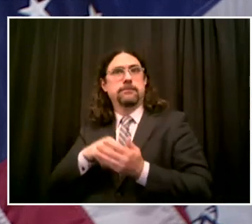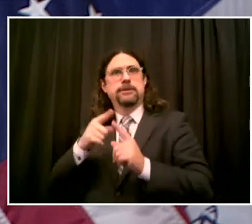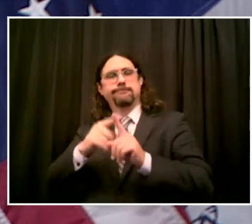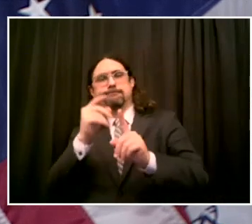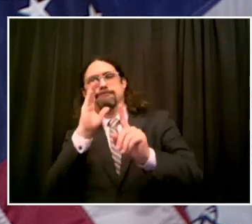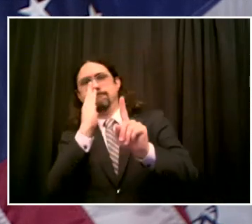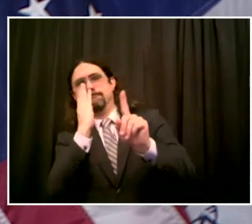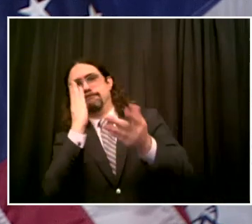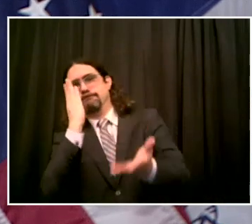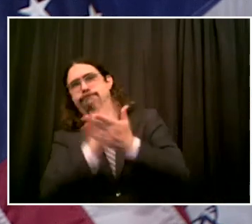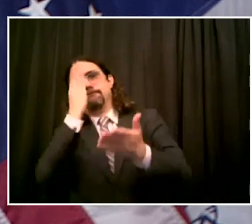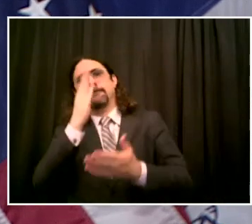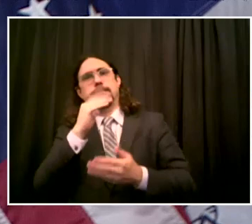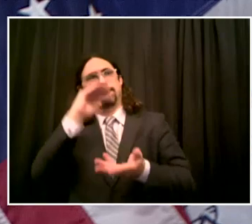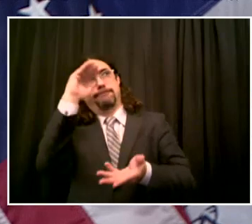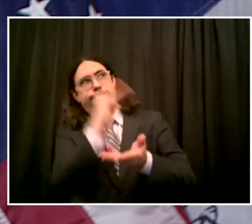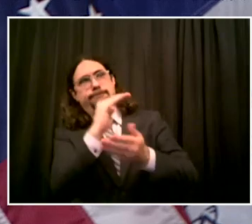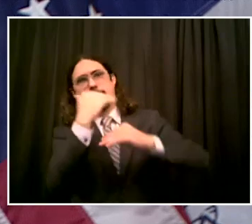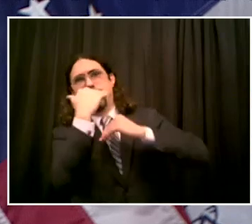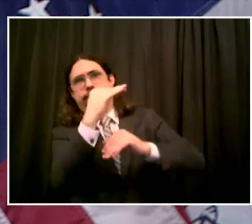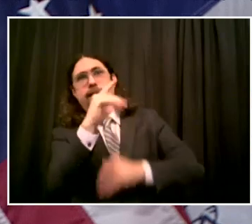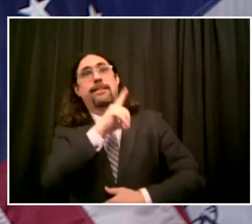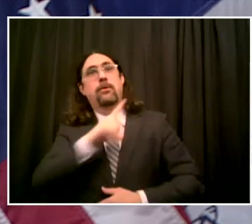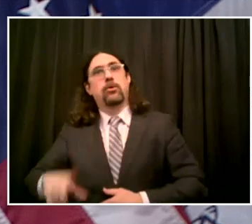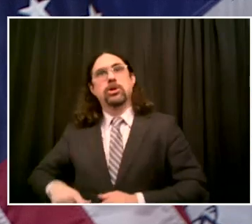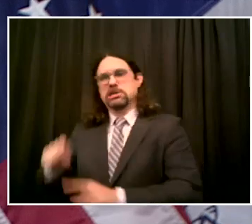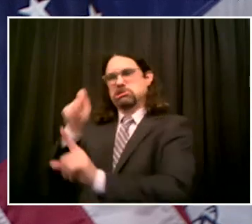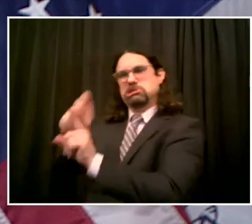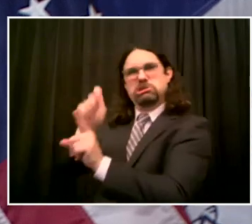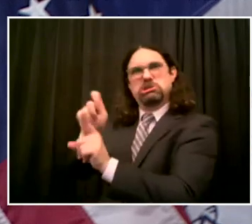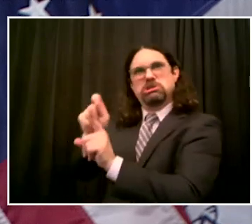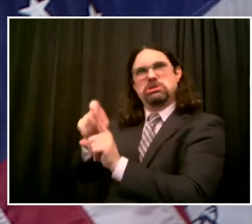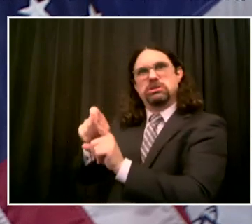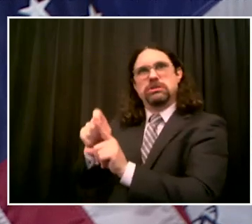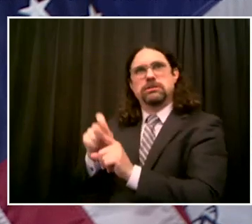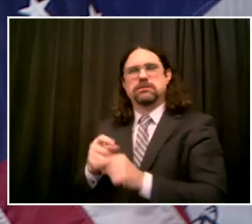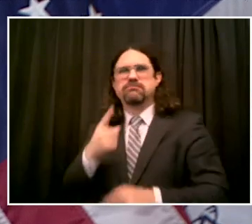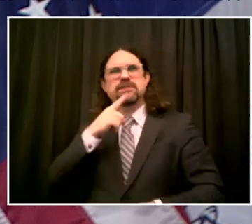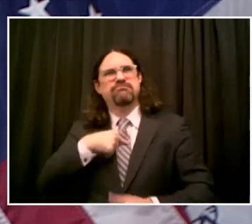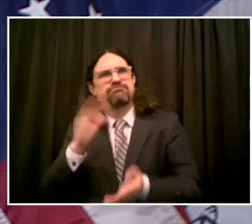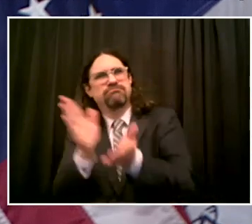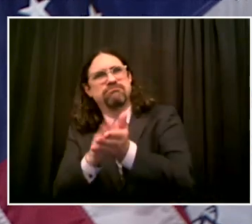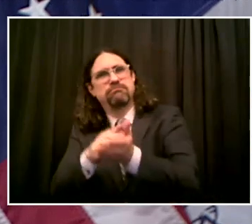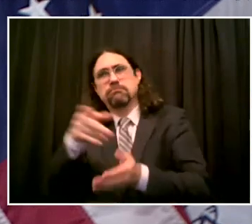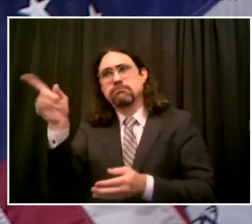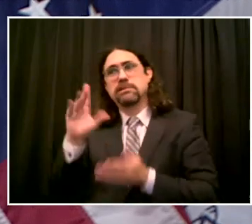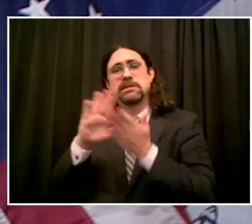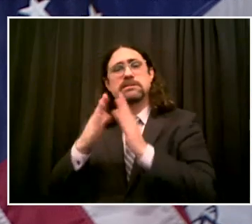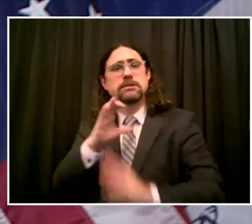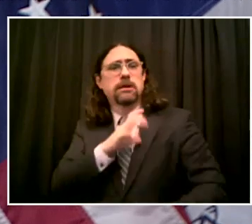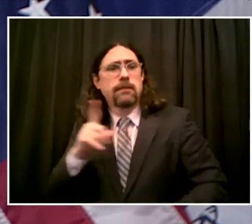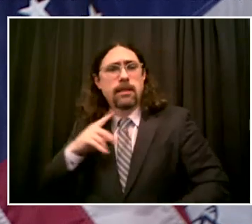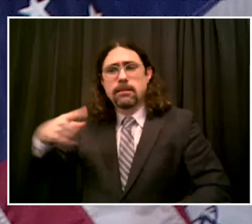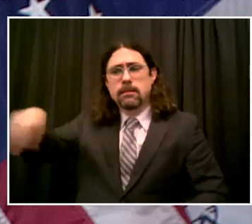TODAY ALSO ADDRESSES TAHT CCIRUAL ISSUE. I WANT TO THANK THE CITY COUNCIL FOR RESPONDING TO THIS ISSUE AND